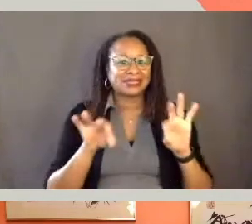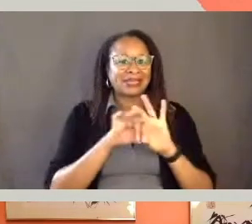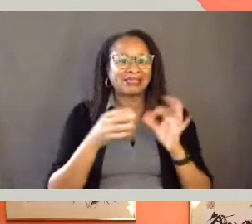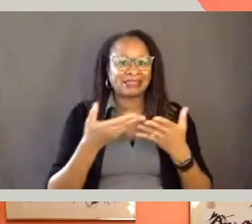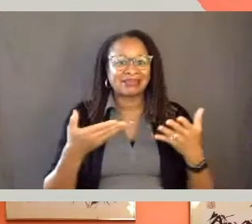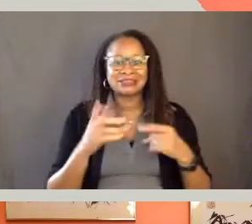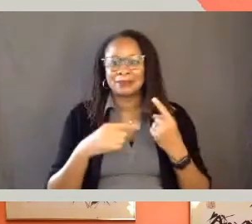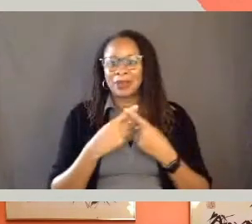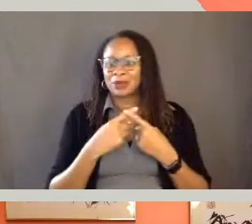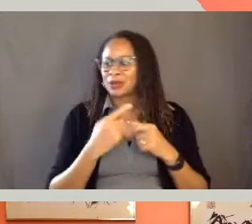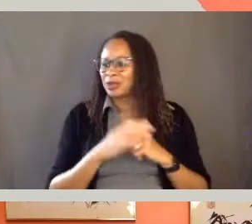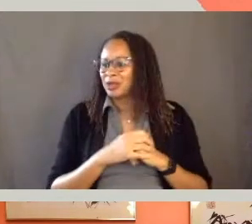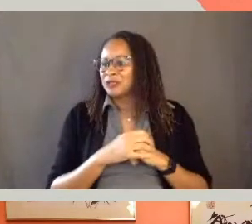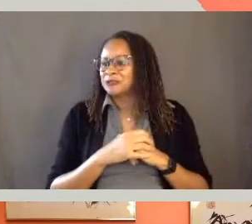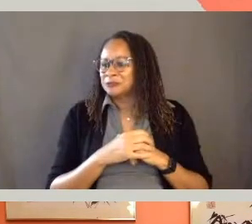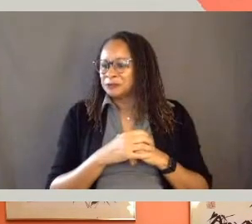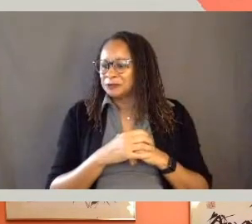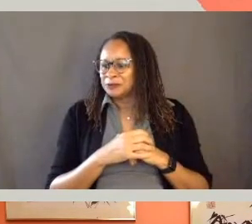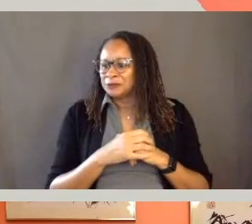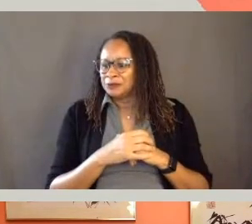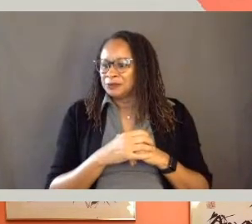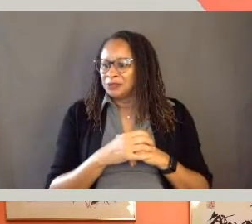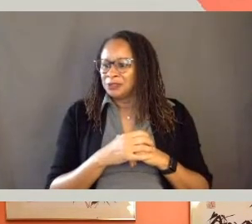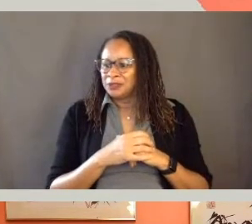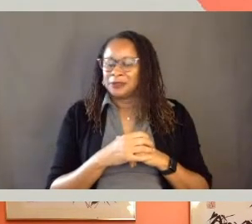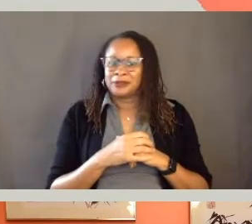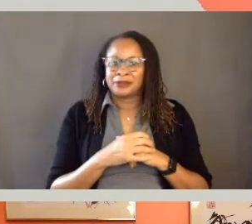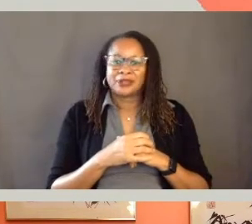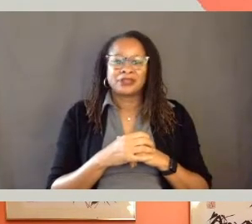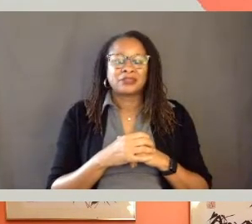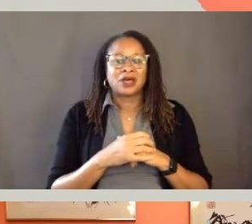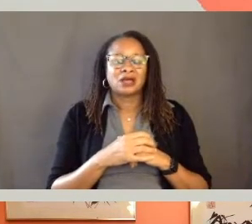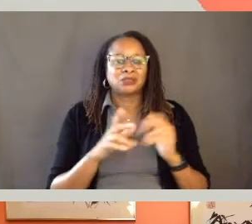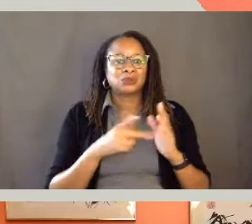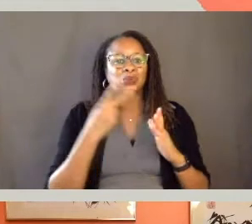of, you know, the duality of representation, right?